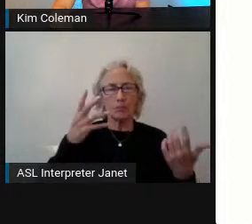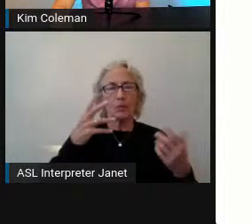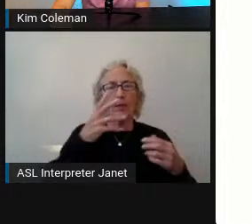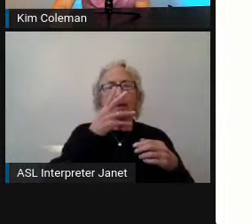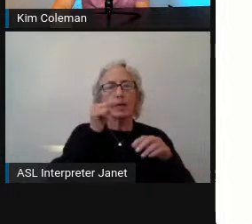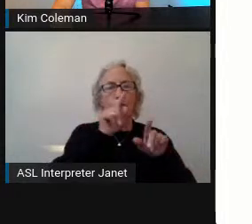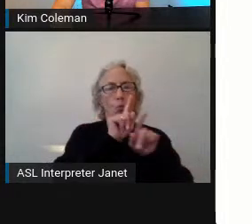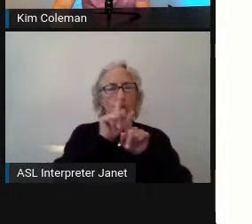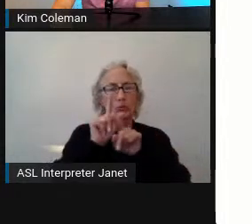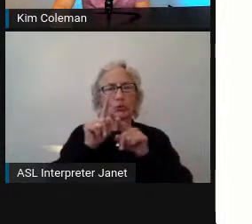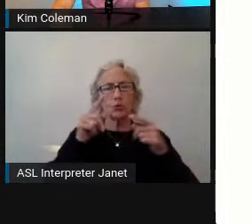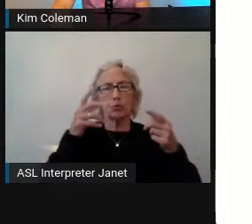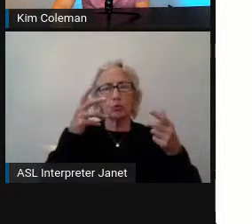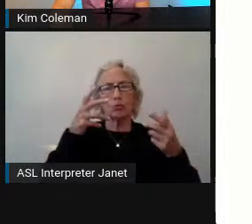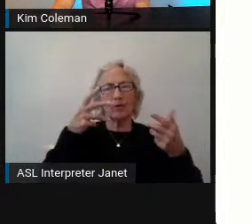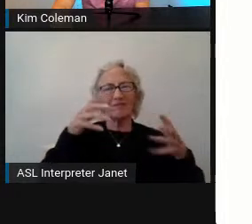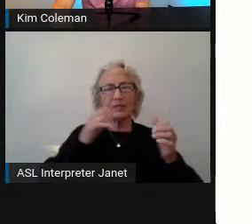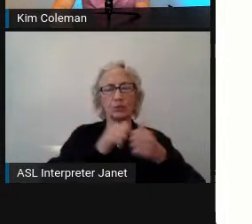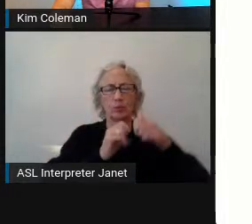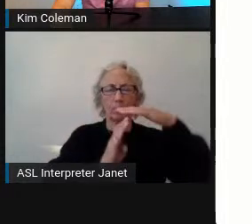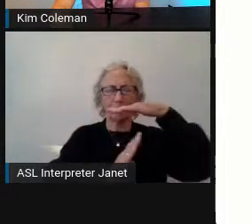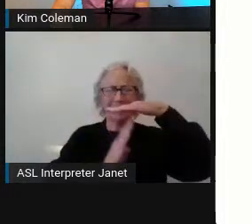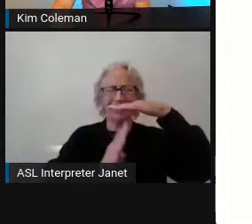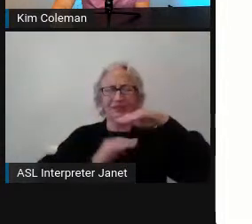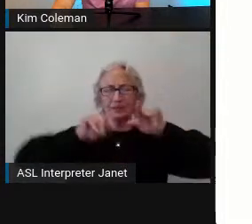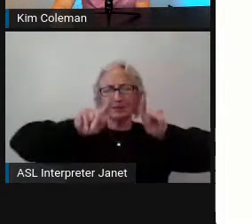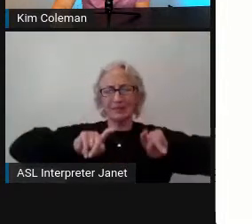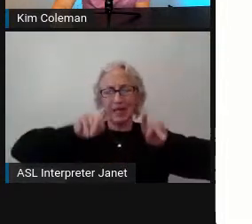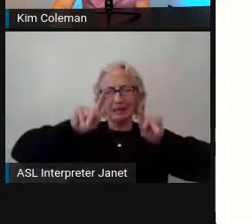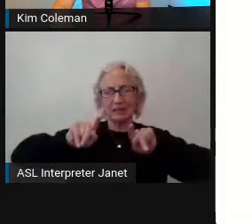that the Plugin is welcome and also, we do some basic tests and